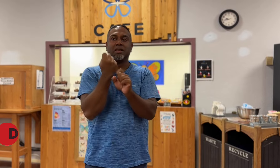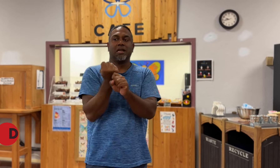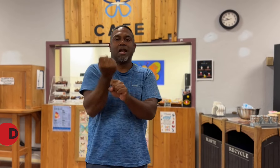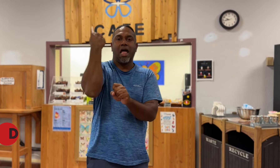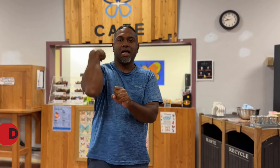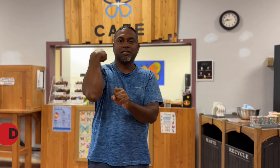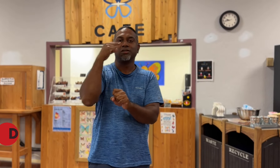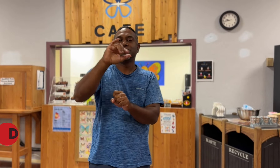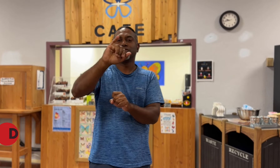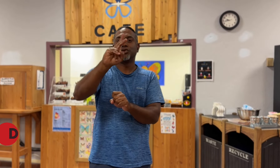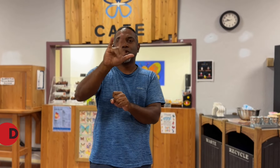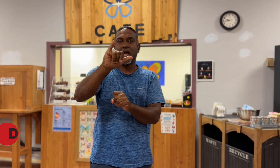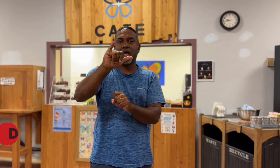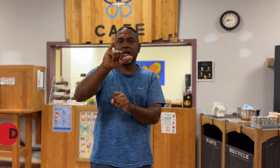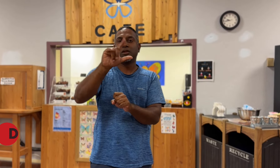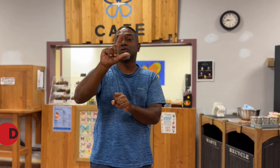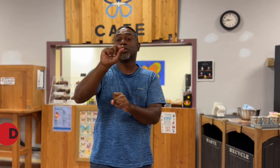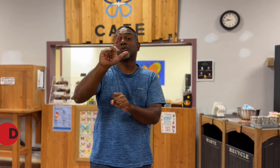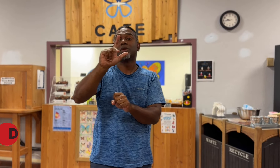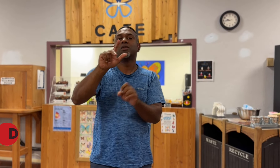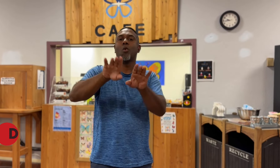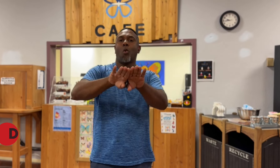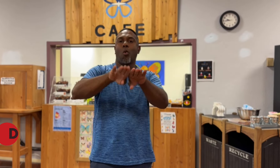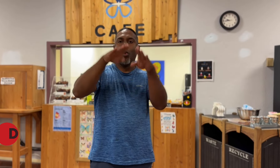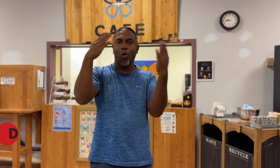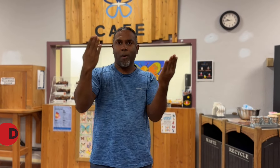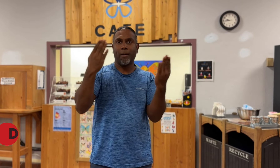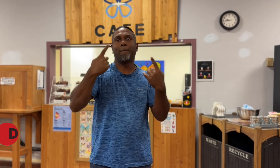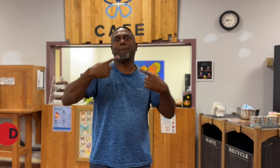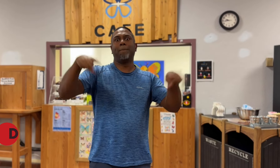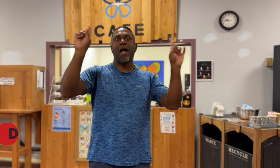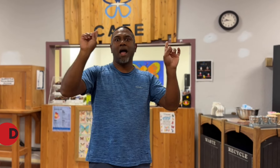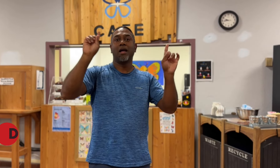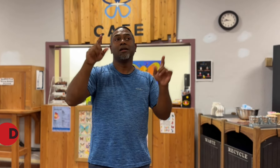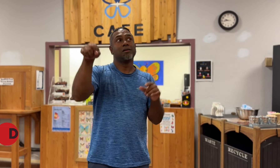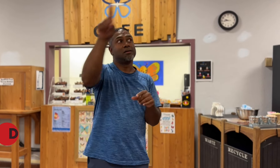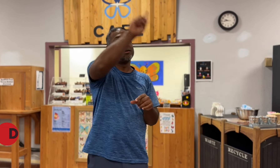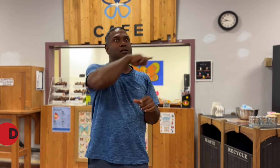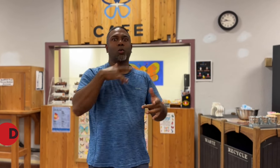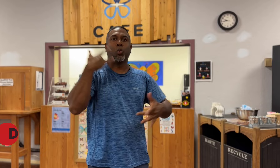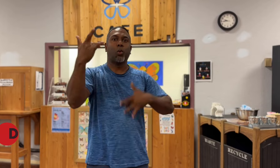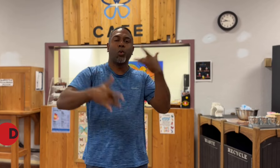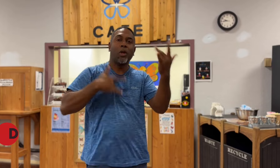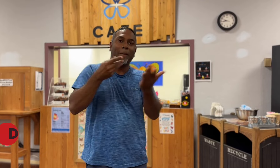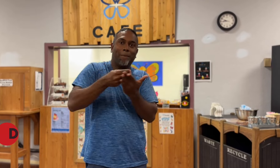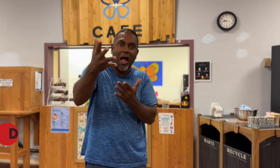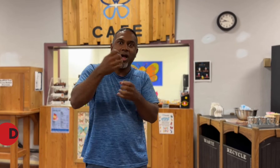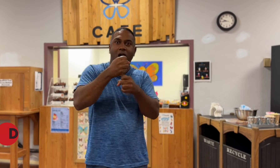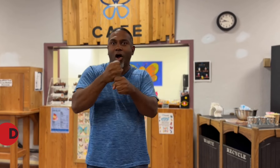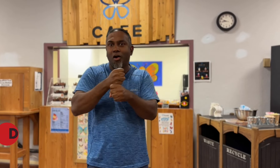July 23 when it reopened, finally! People were excited to buy coffee,